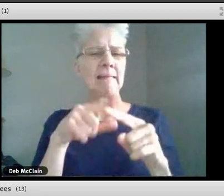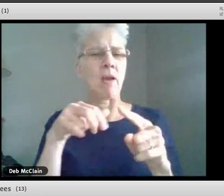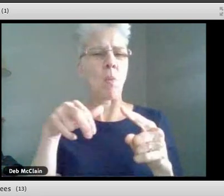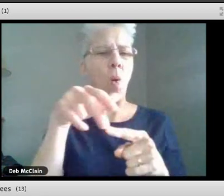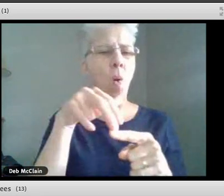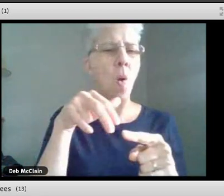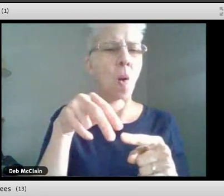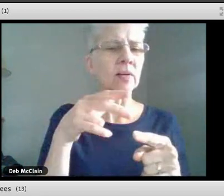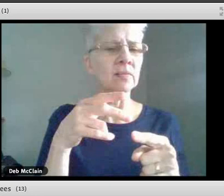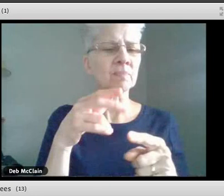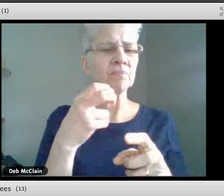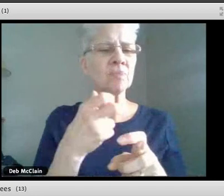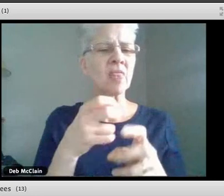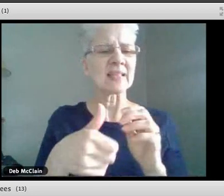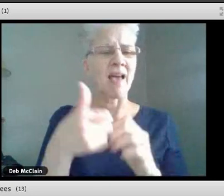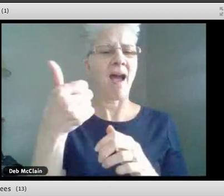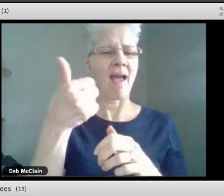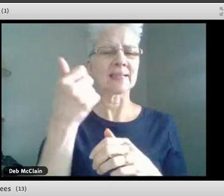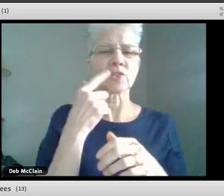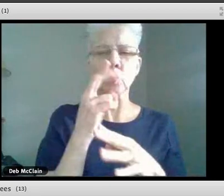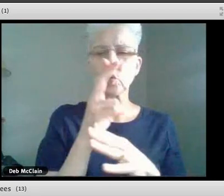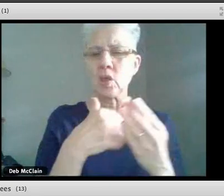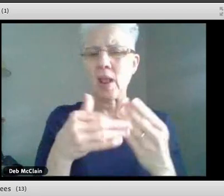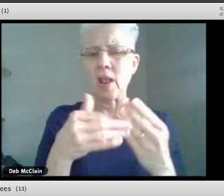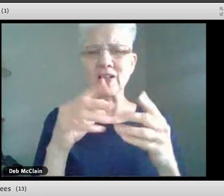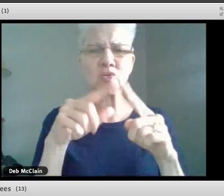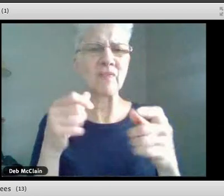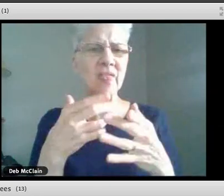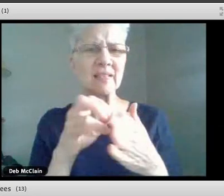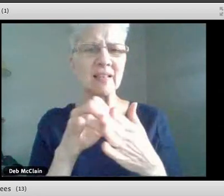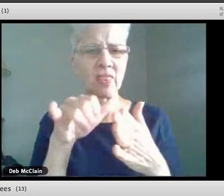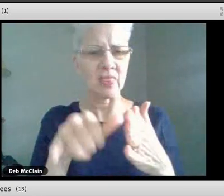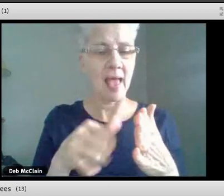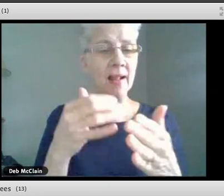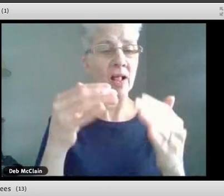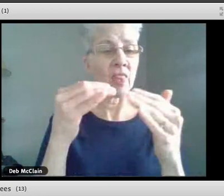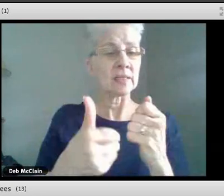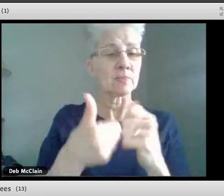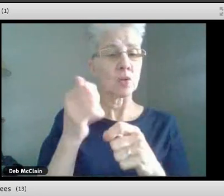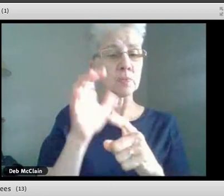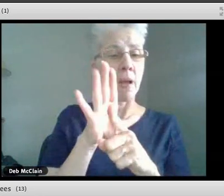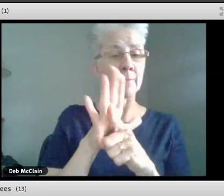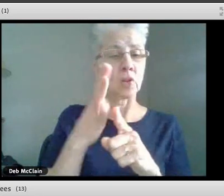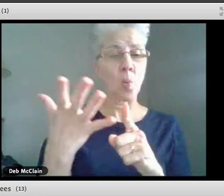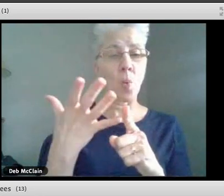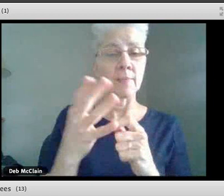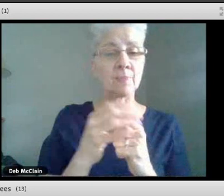or they can't use their hands or different things like that. And the next most popular one is the independent living disability,